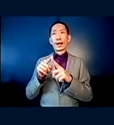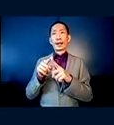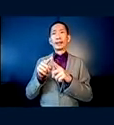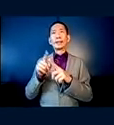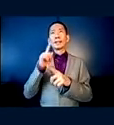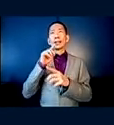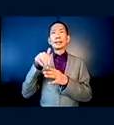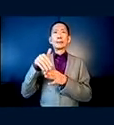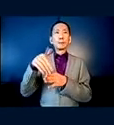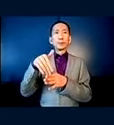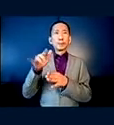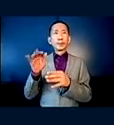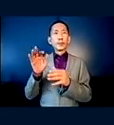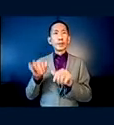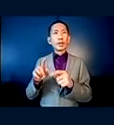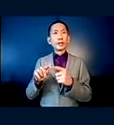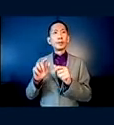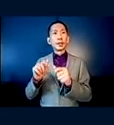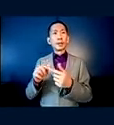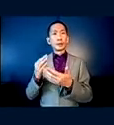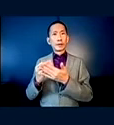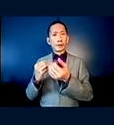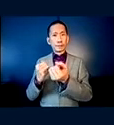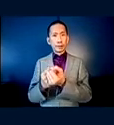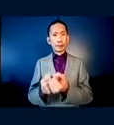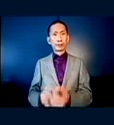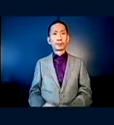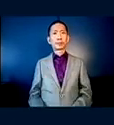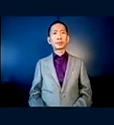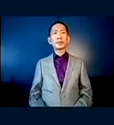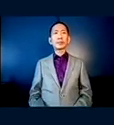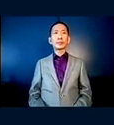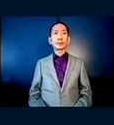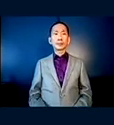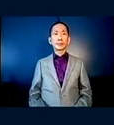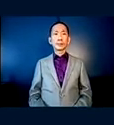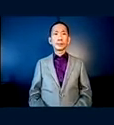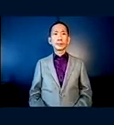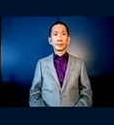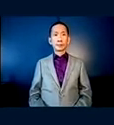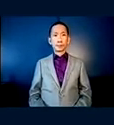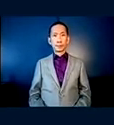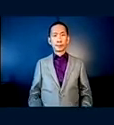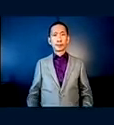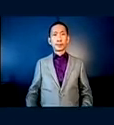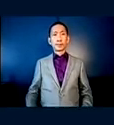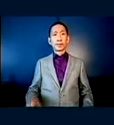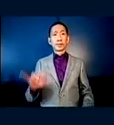RESEARCH ESPECIALLY ON THE CUSP OF THEIR FUNDING IN TERMS OF THEIR ABILITY TO FUND.